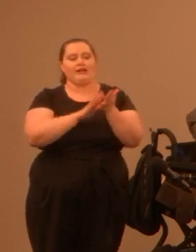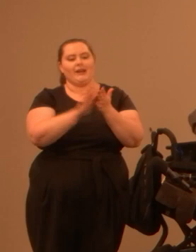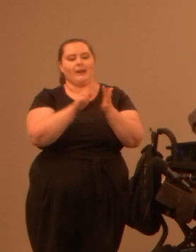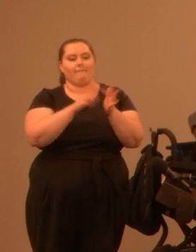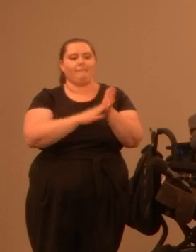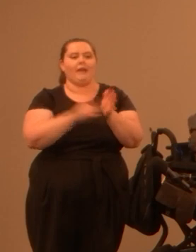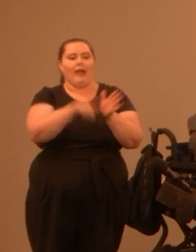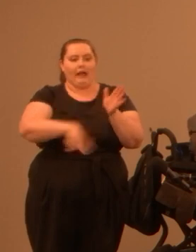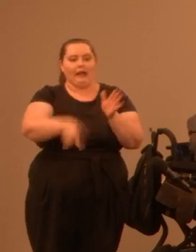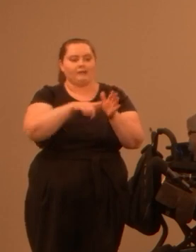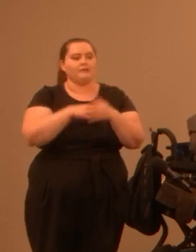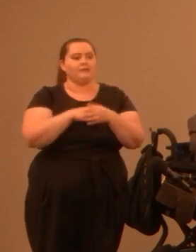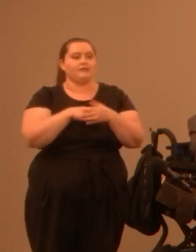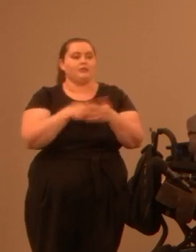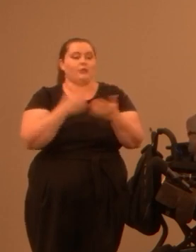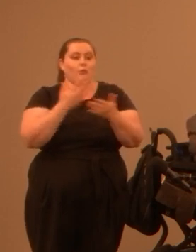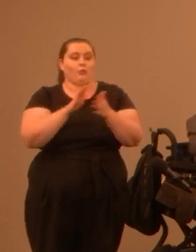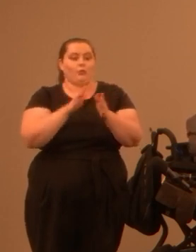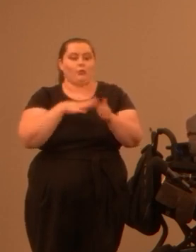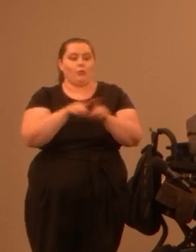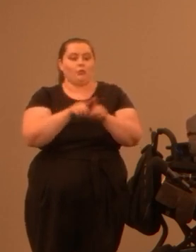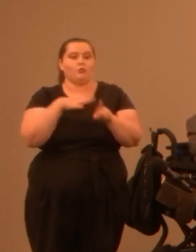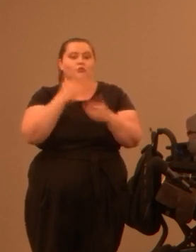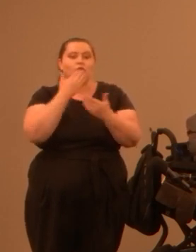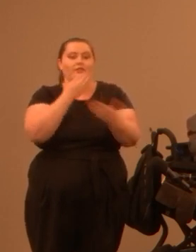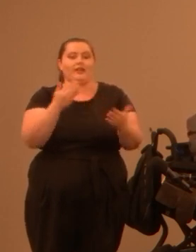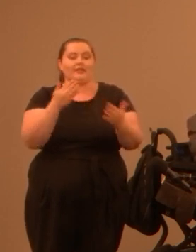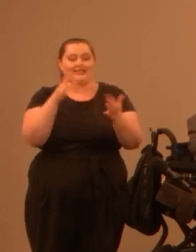thank the Centre for Accessibility because I think it's an initiative which